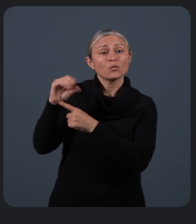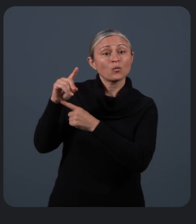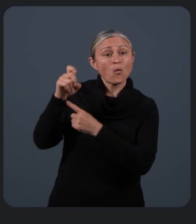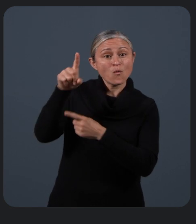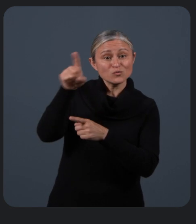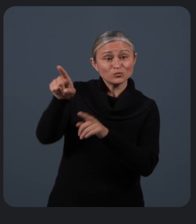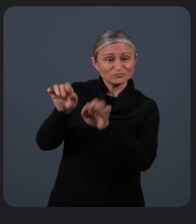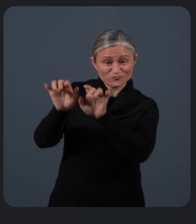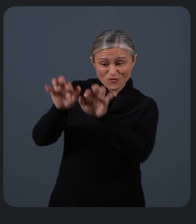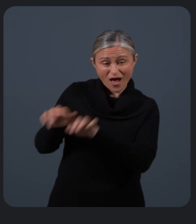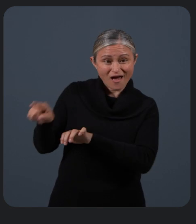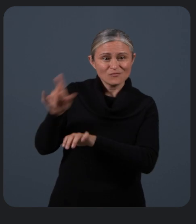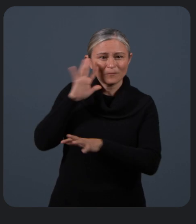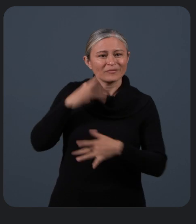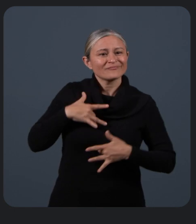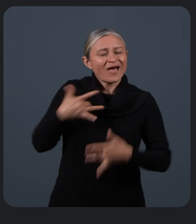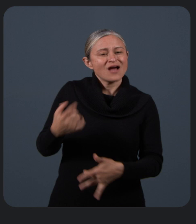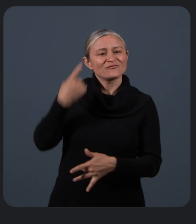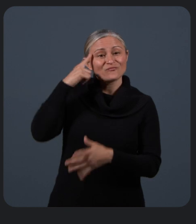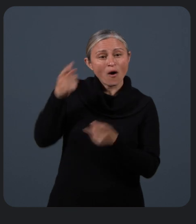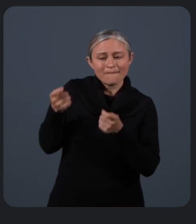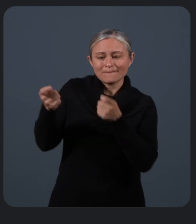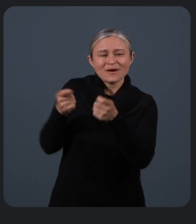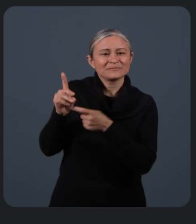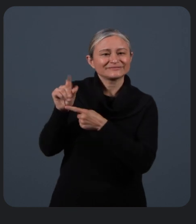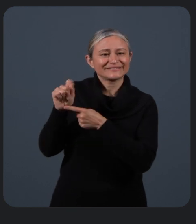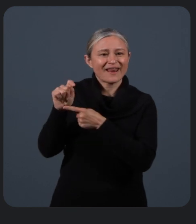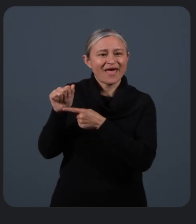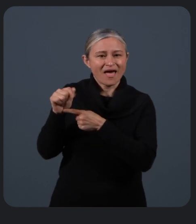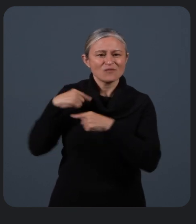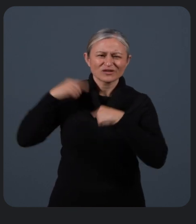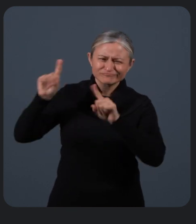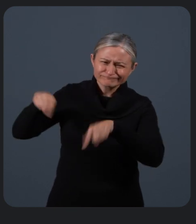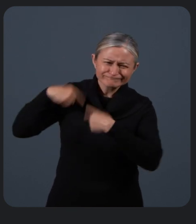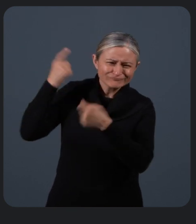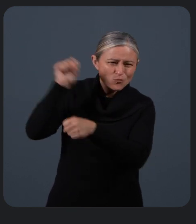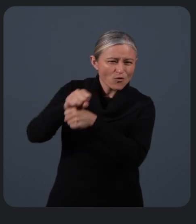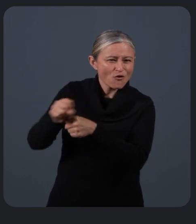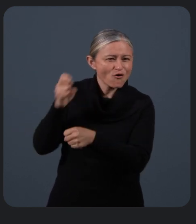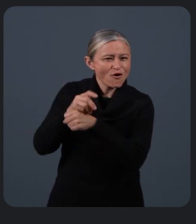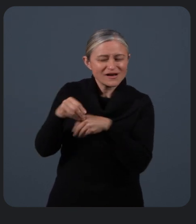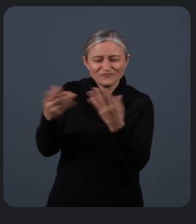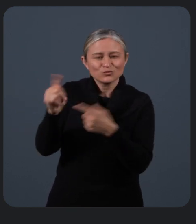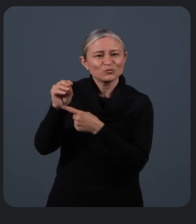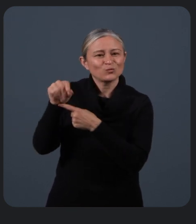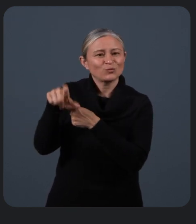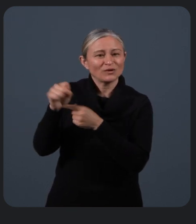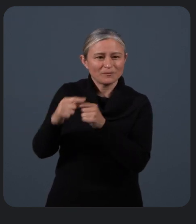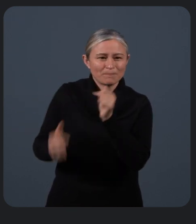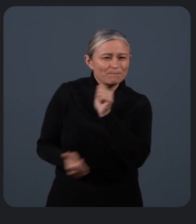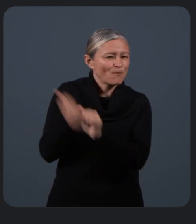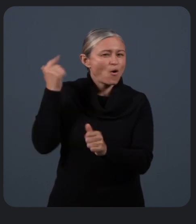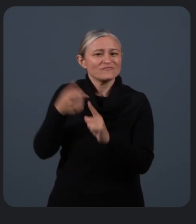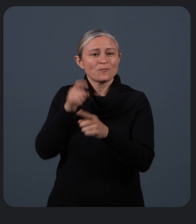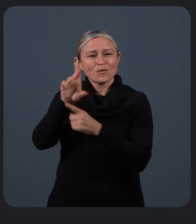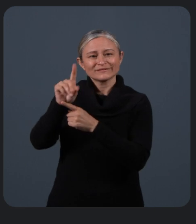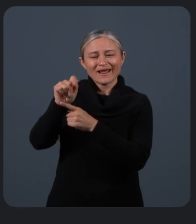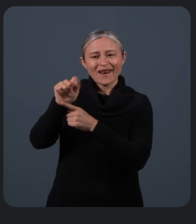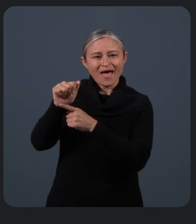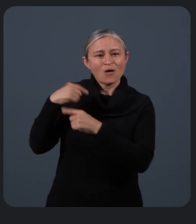will likely be for managing data. To give you the tools that help you get the most from your data, we've made training efficient and easier